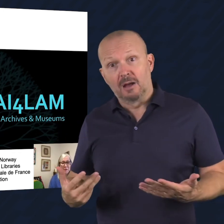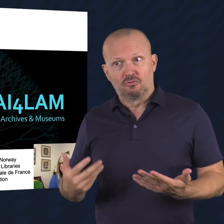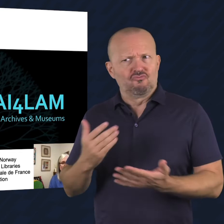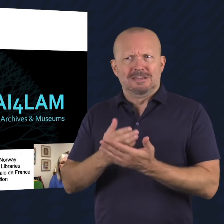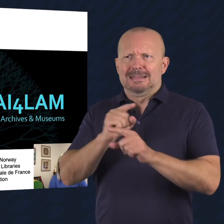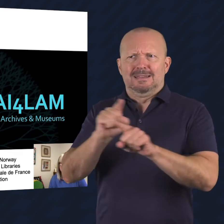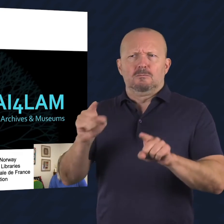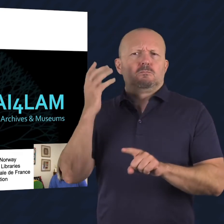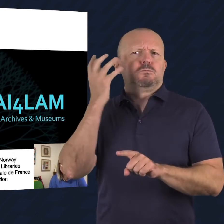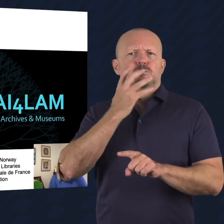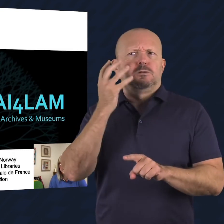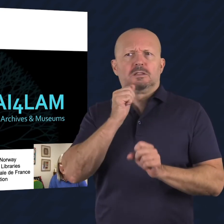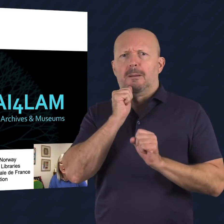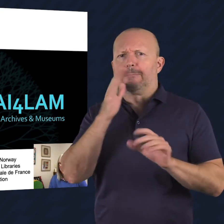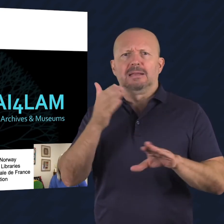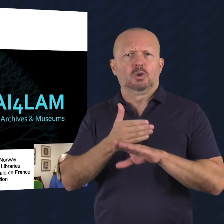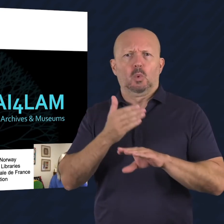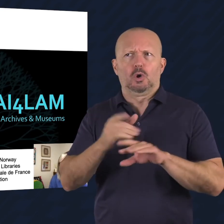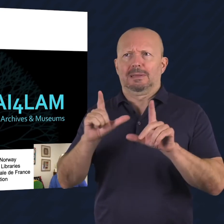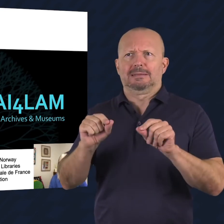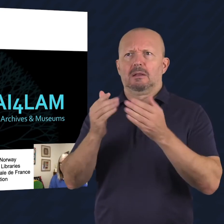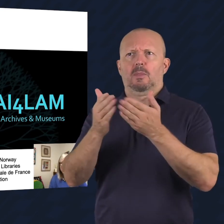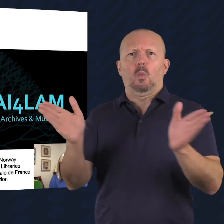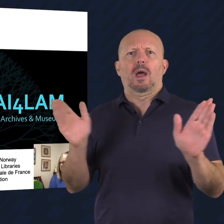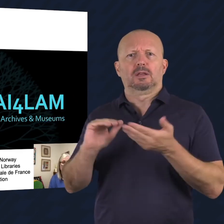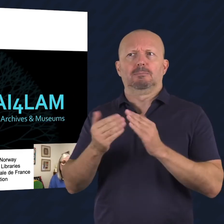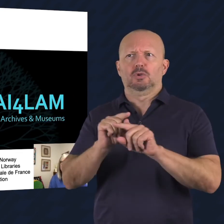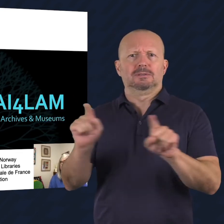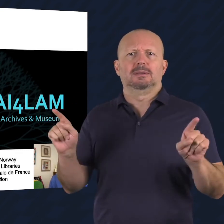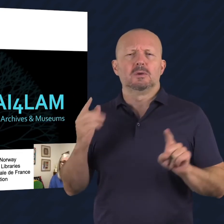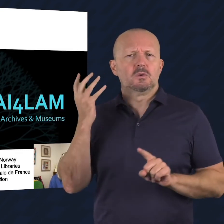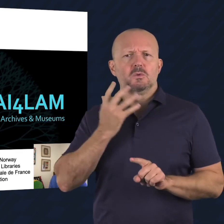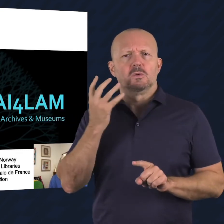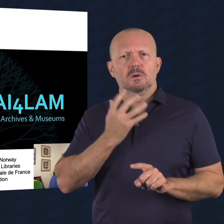But, there's some amazing work being done in the wider global community.